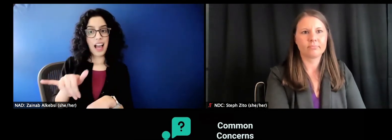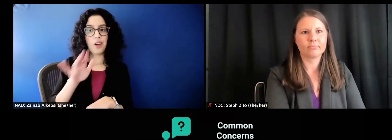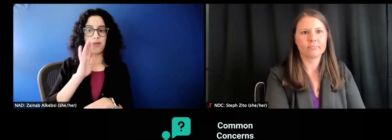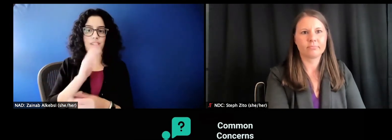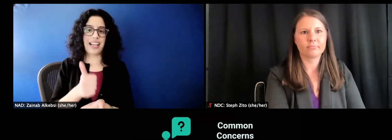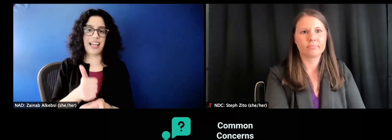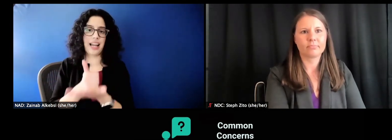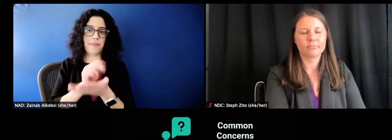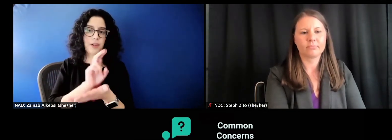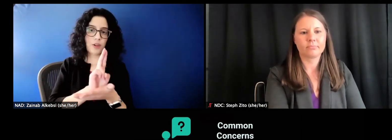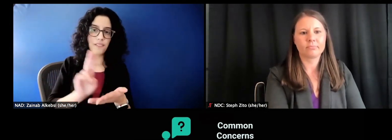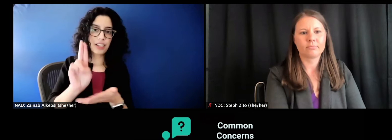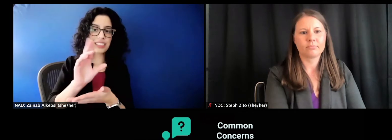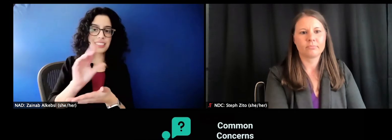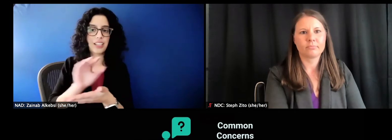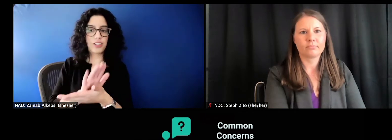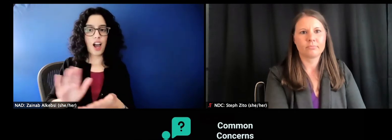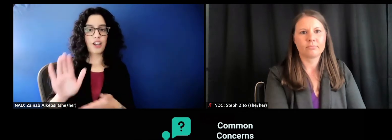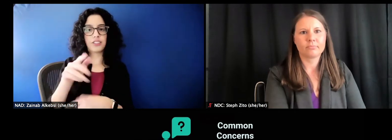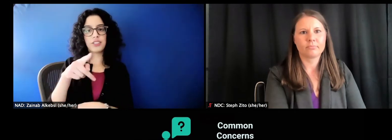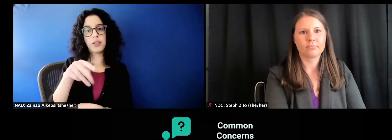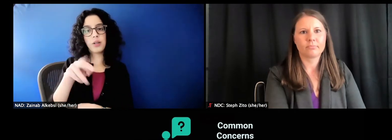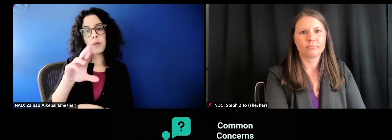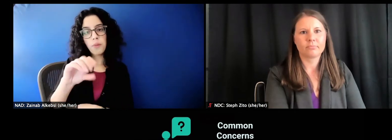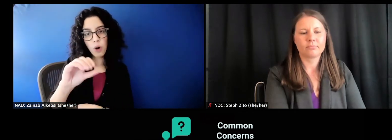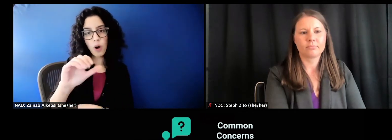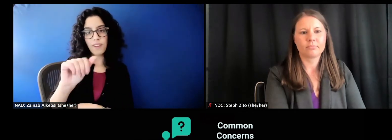That would help universities and colleges proactively